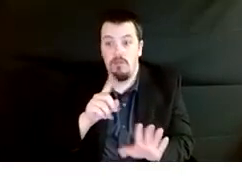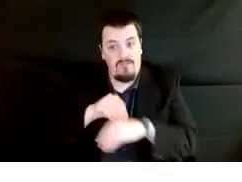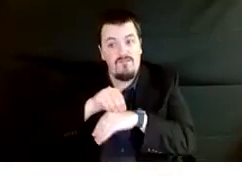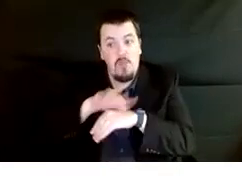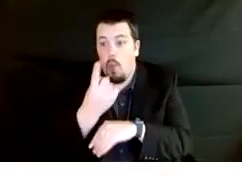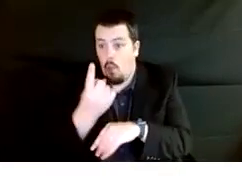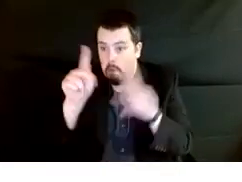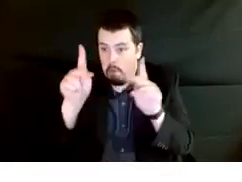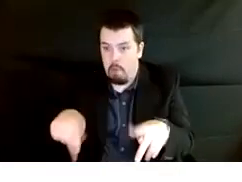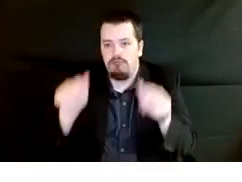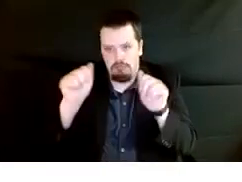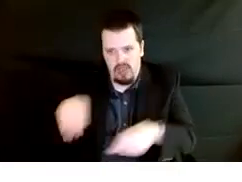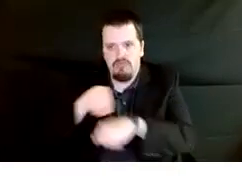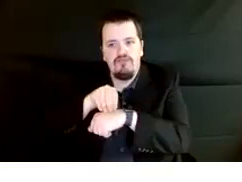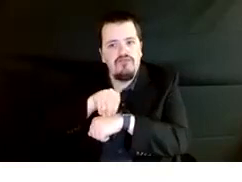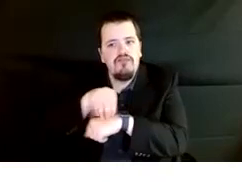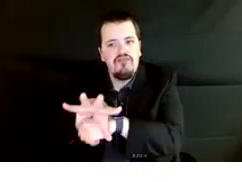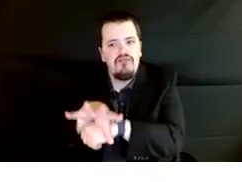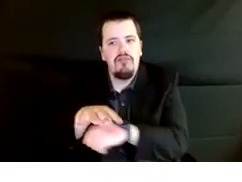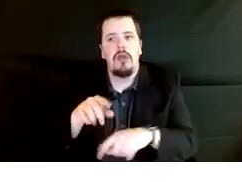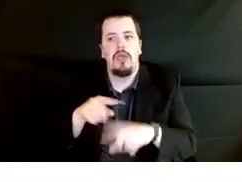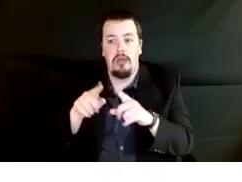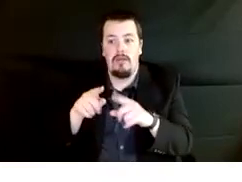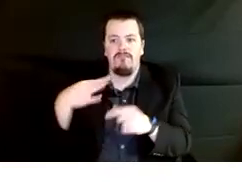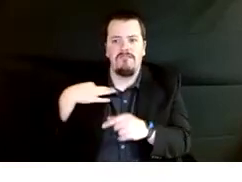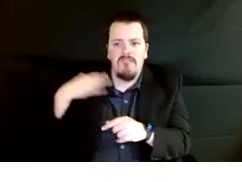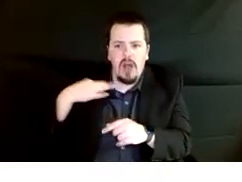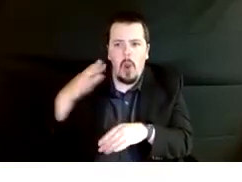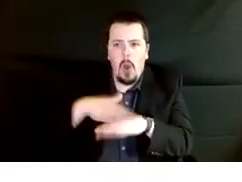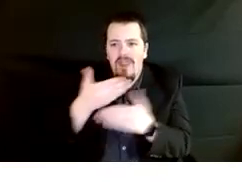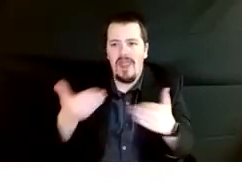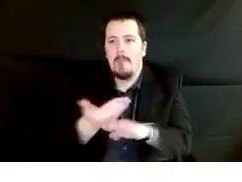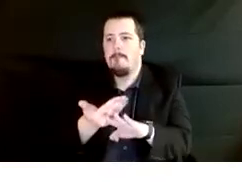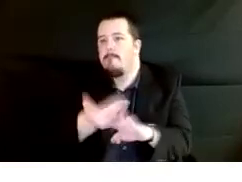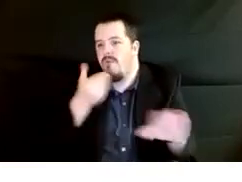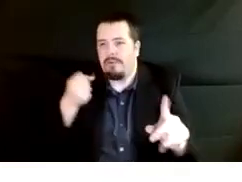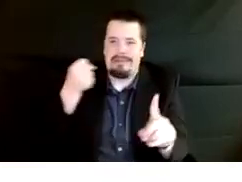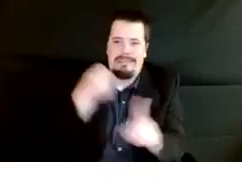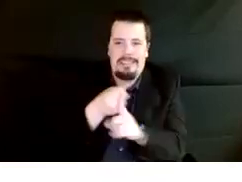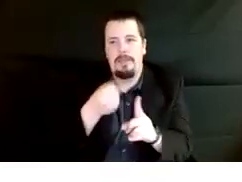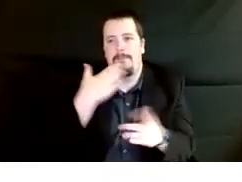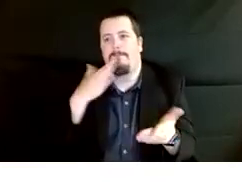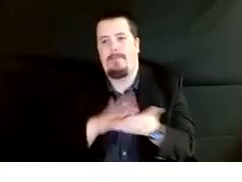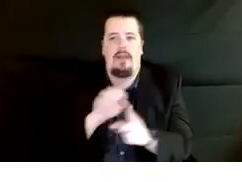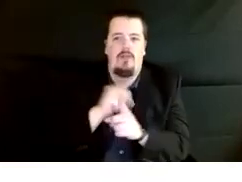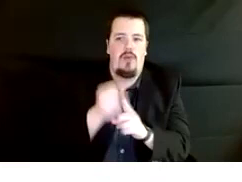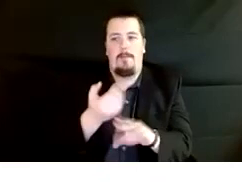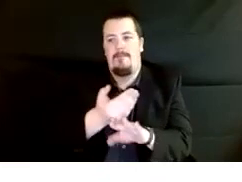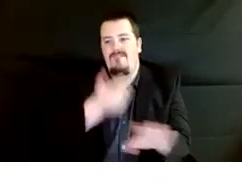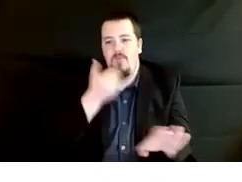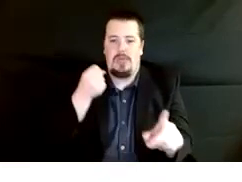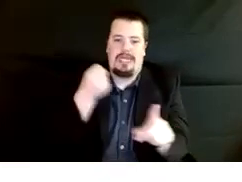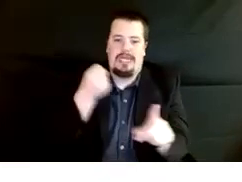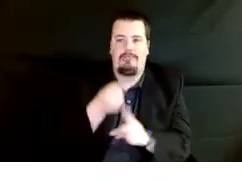um and volunteer on things before there's a crisis um before there's a um you know a natural disaster